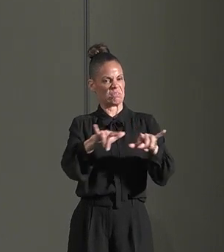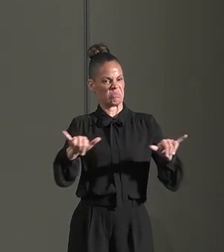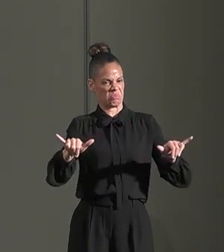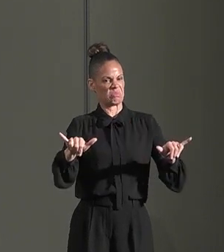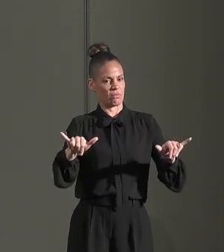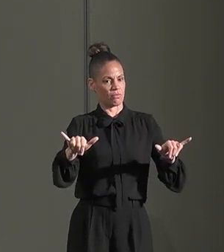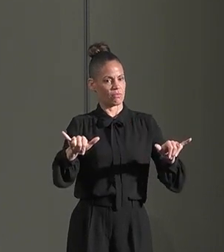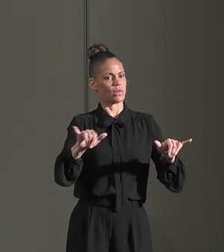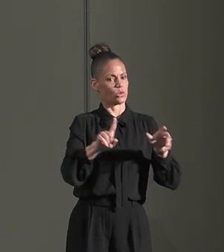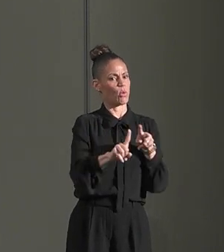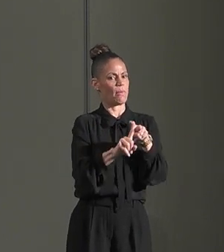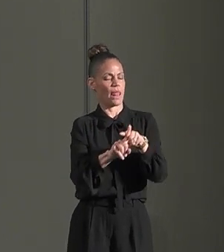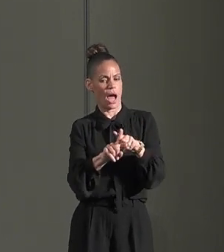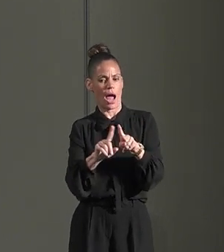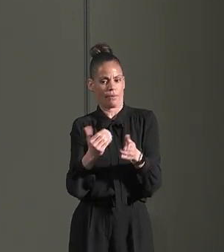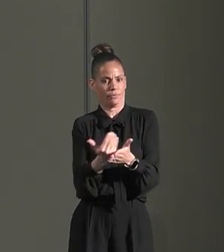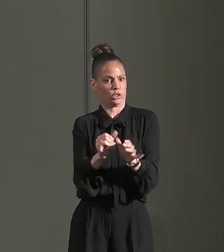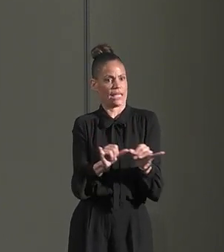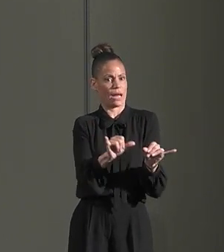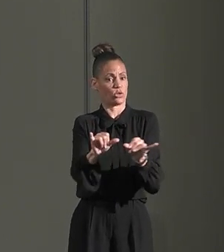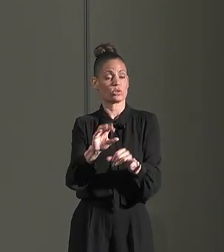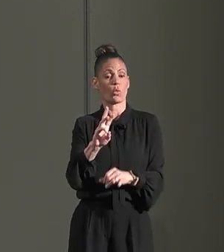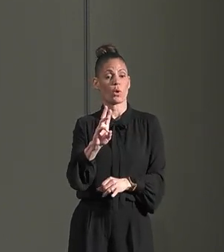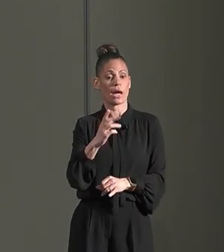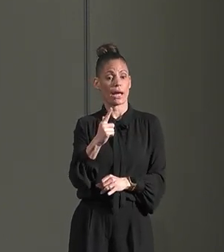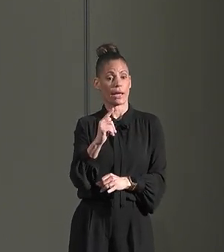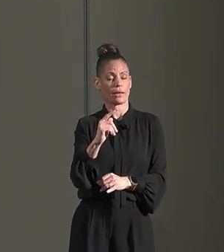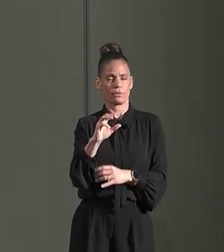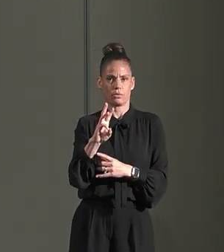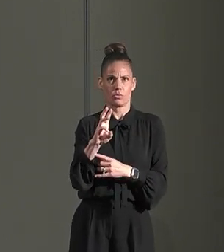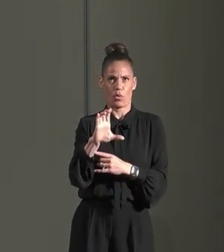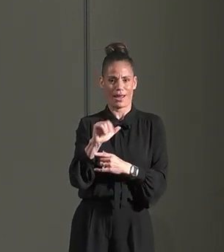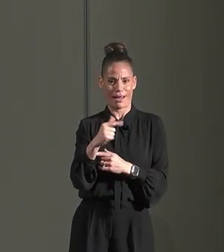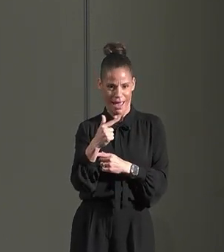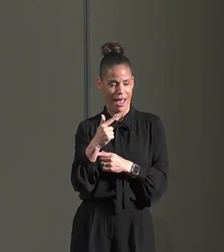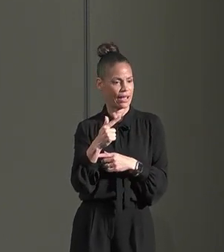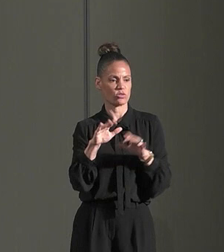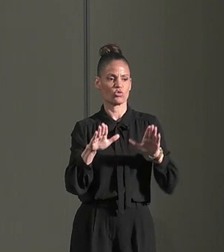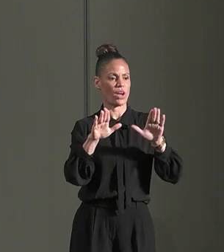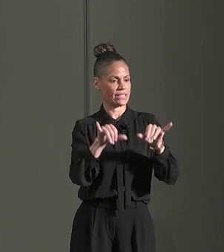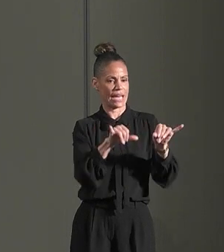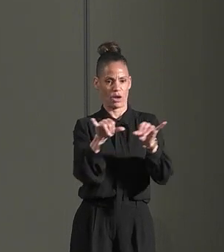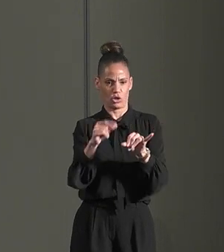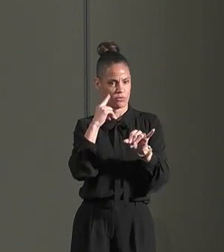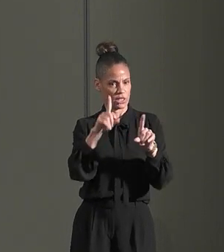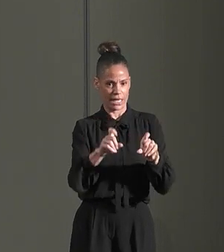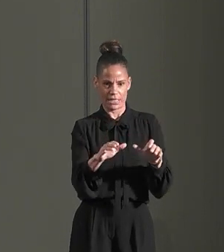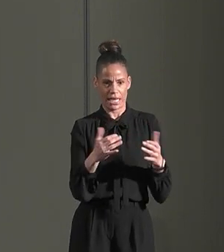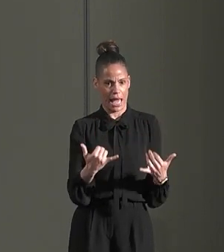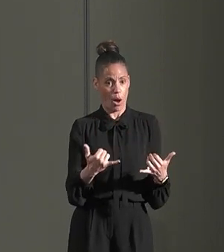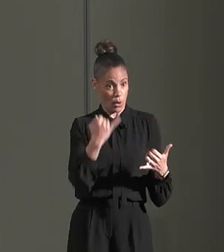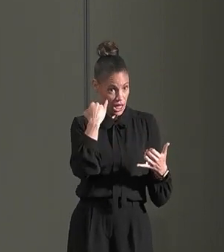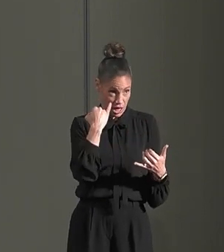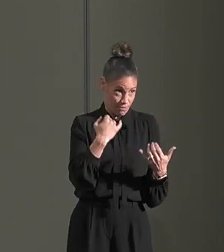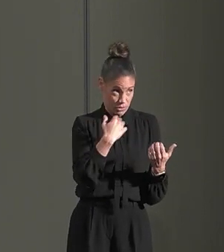the stand ands. WCAG is a great standard for the testing standard. It supports that we bring it to